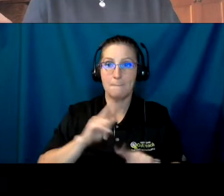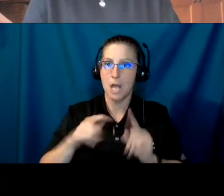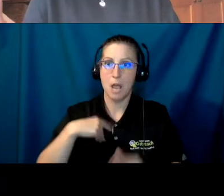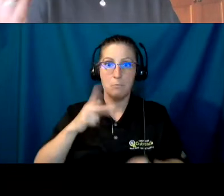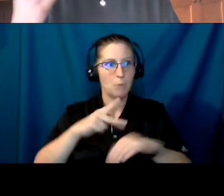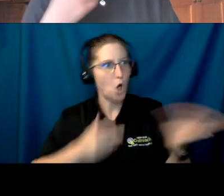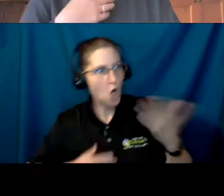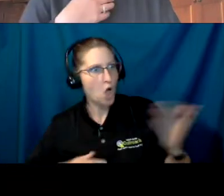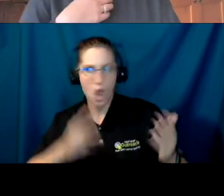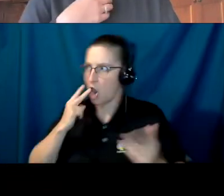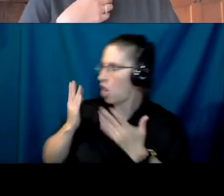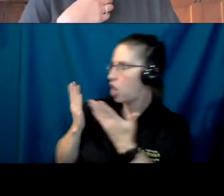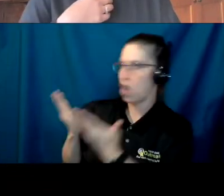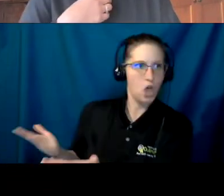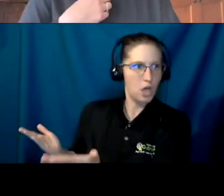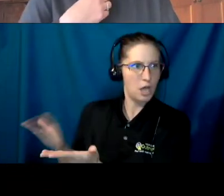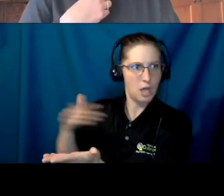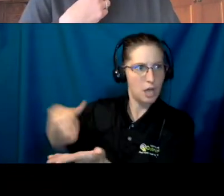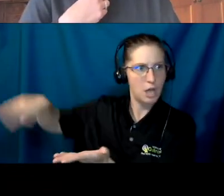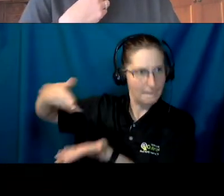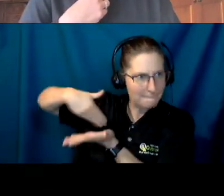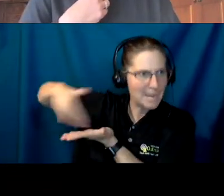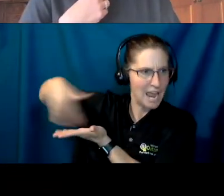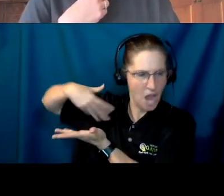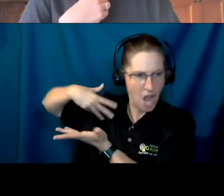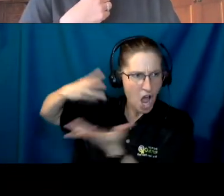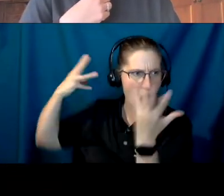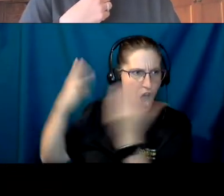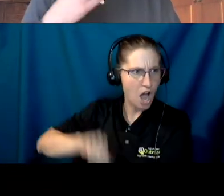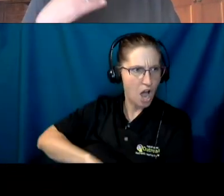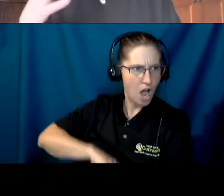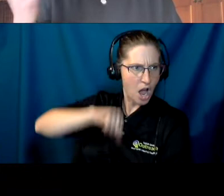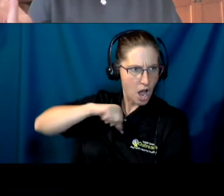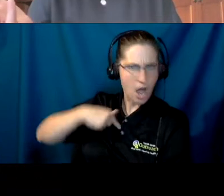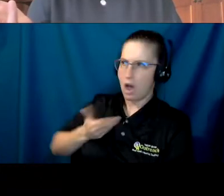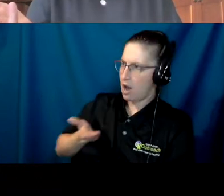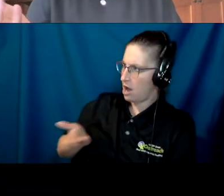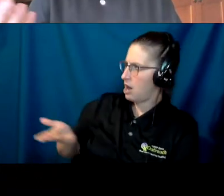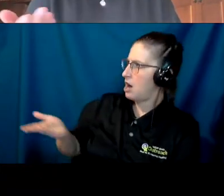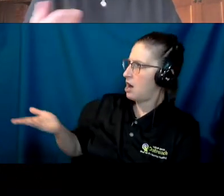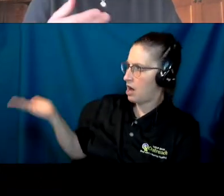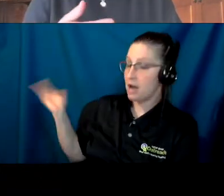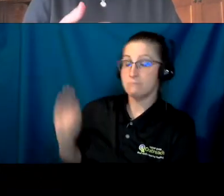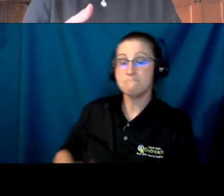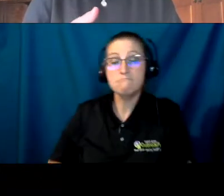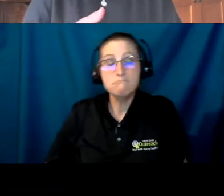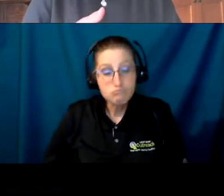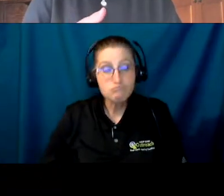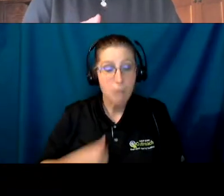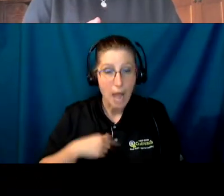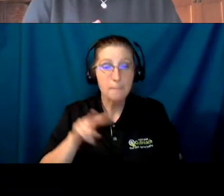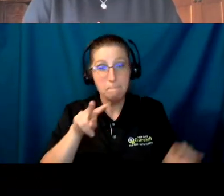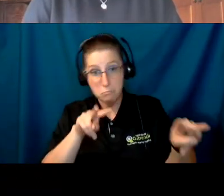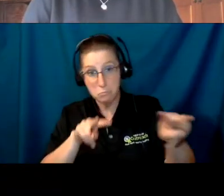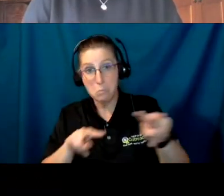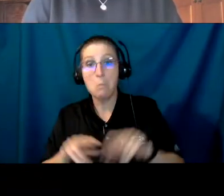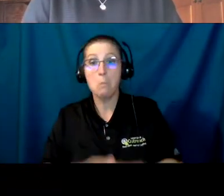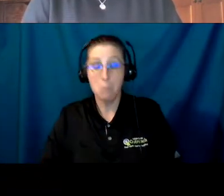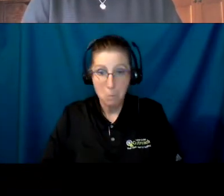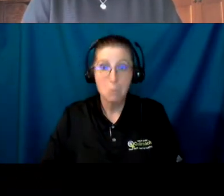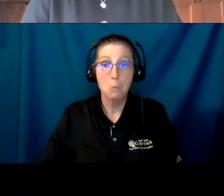and and, you know, I can see how there could be some order to this now, you know, you can